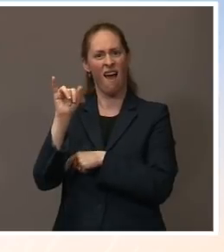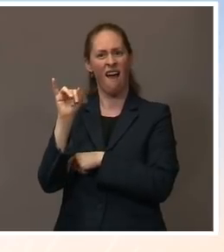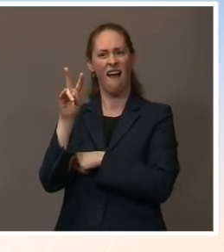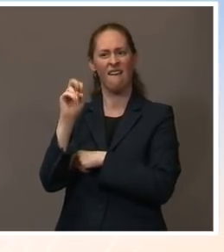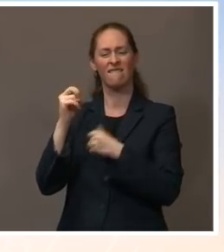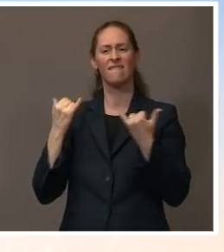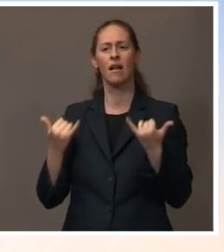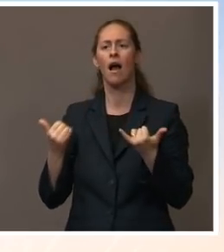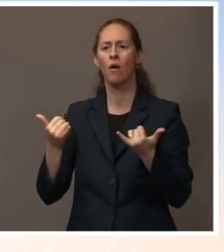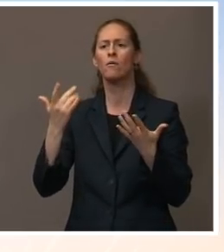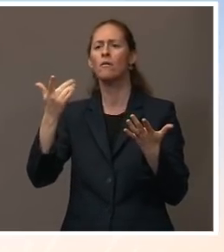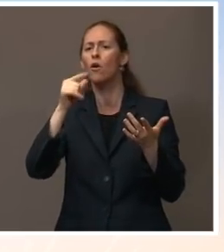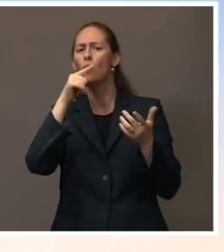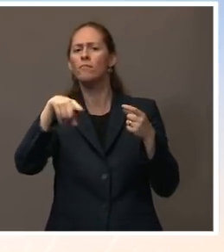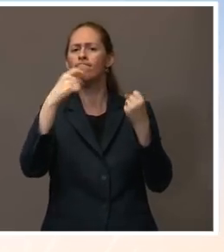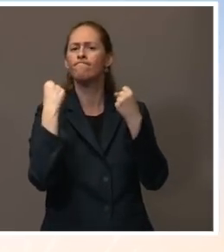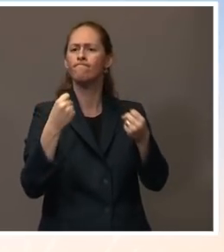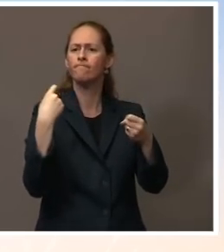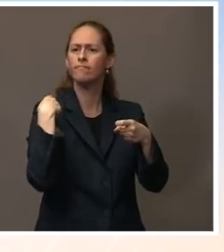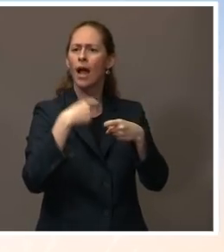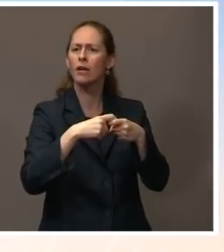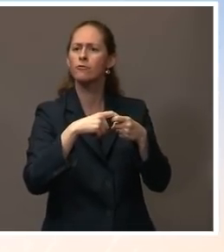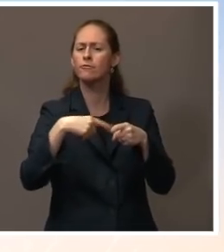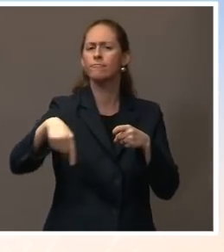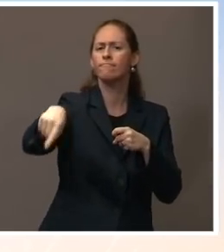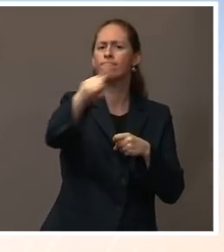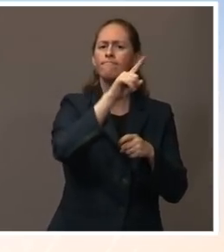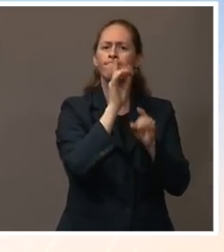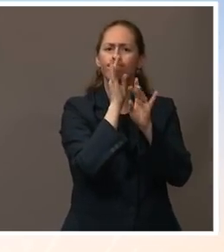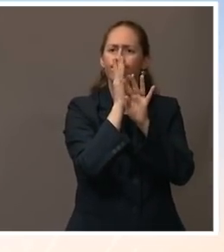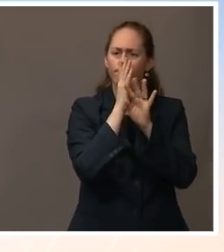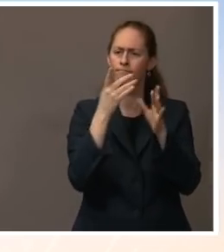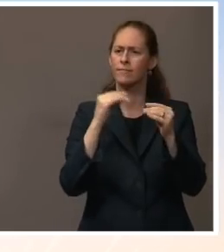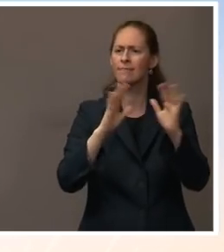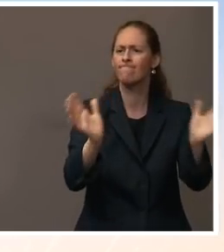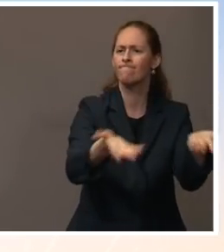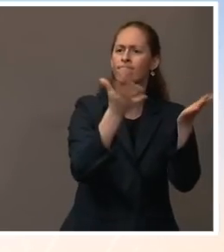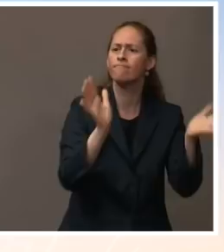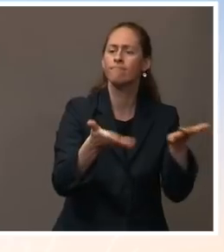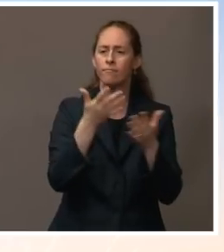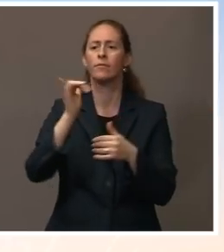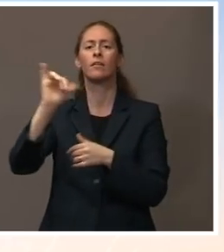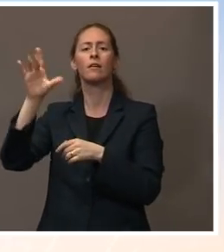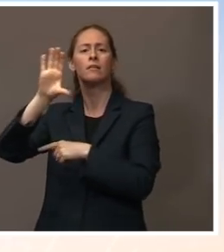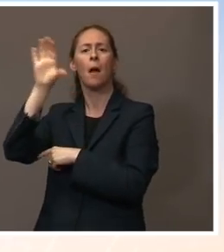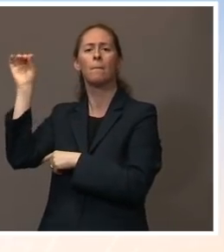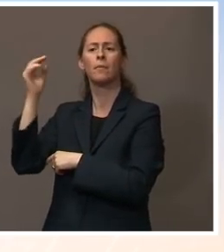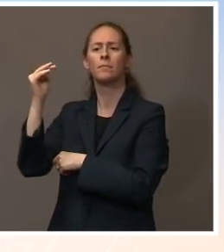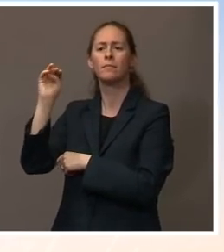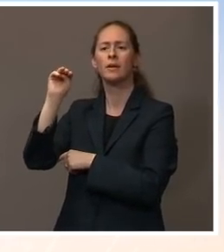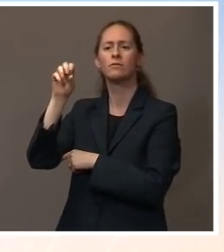We're working with the private sector as well. As you all know, Microsoft is giving away Xboxes at Boys & Girls Clubs.